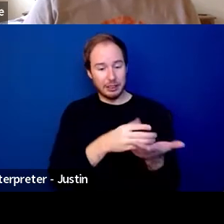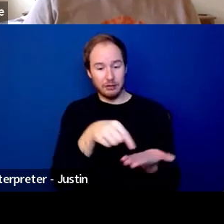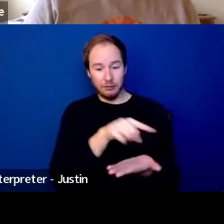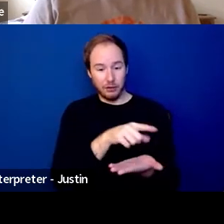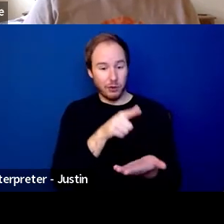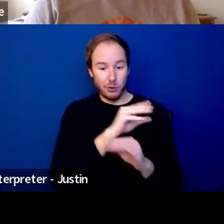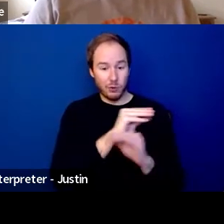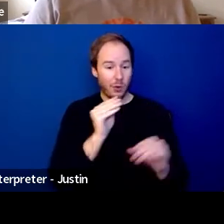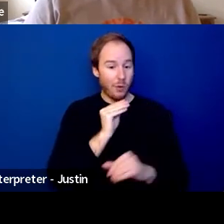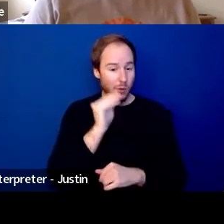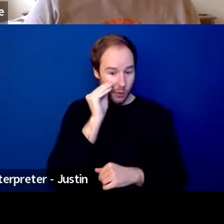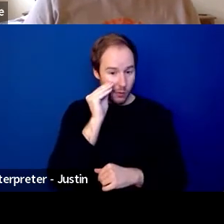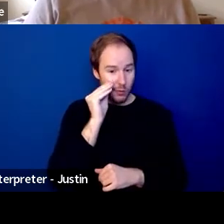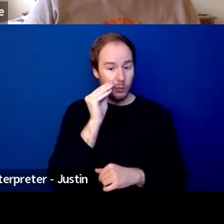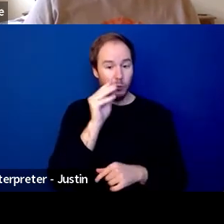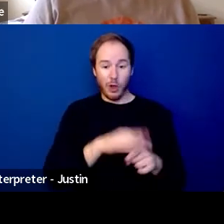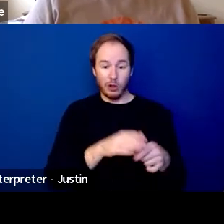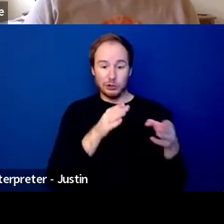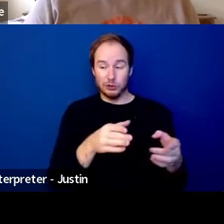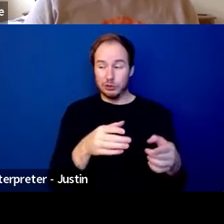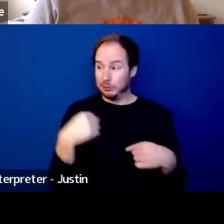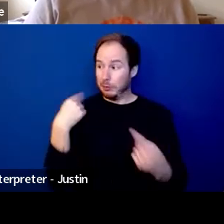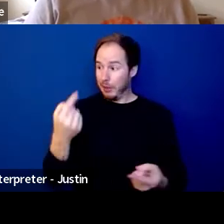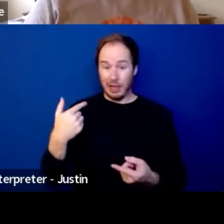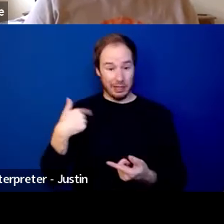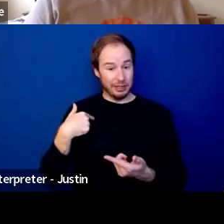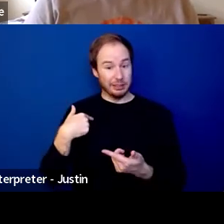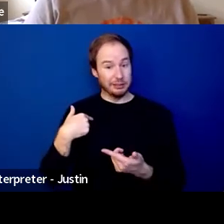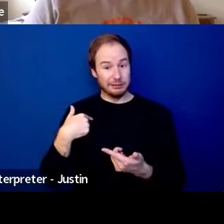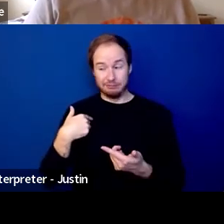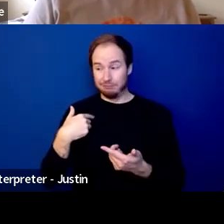and on the streets back when I was coming out of residency are still,